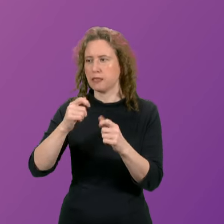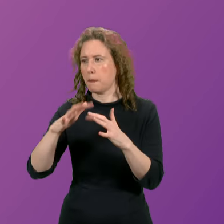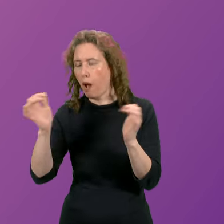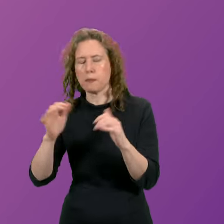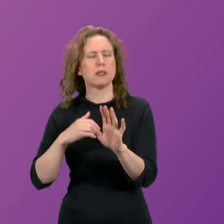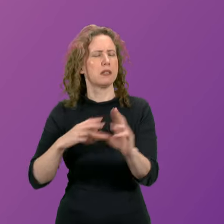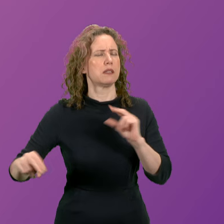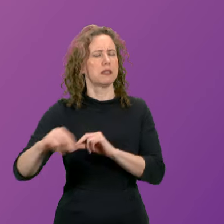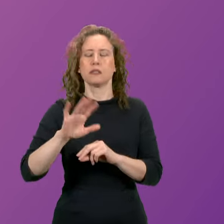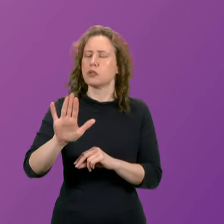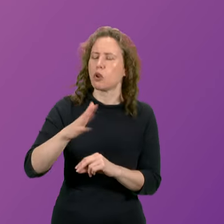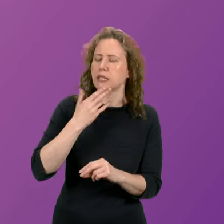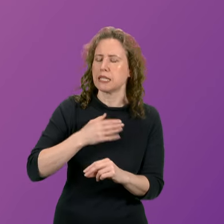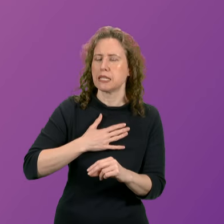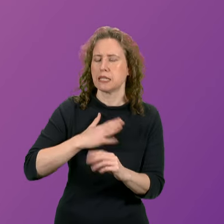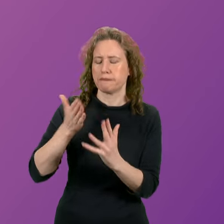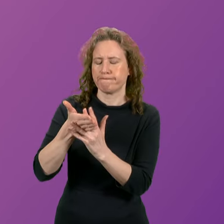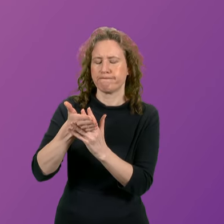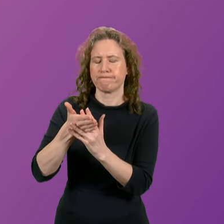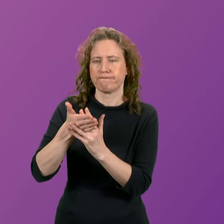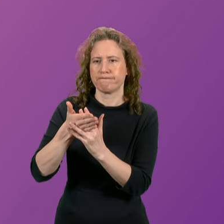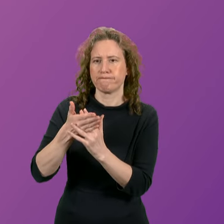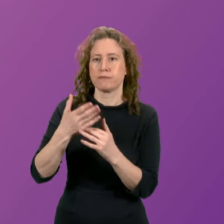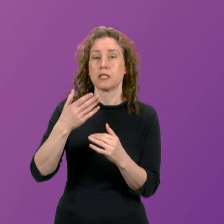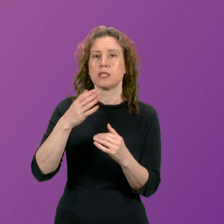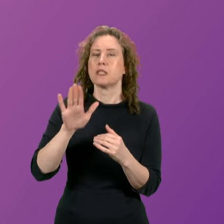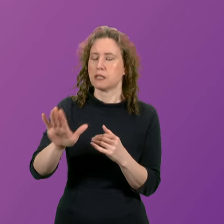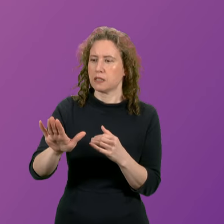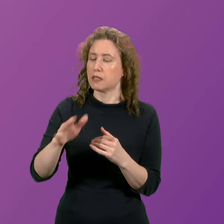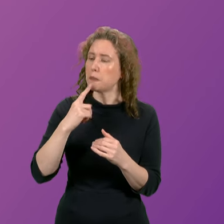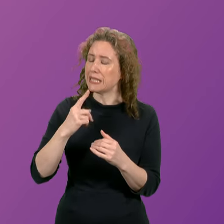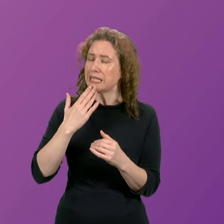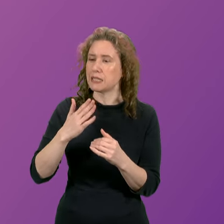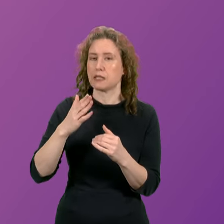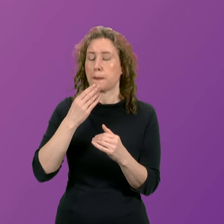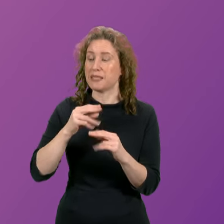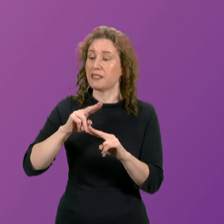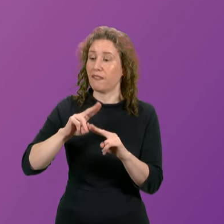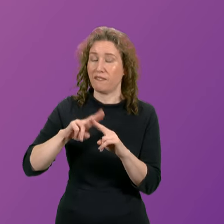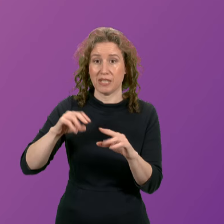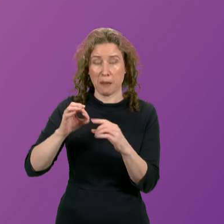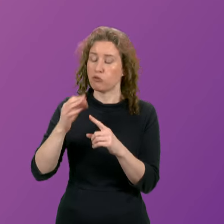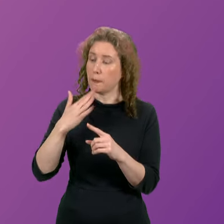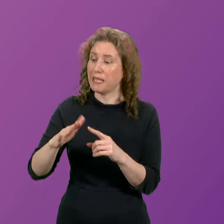Excuse me, Mr Ross. Mr FitzPatrick, I would be grateful if you would desist from commenting from your seat.